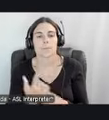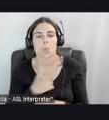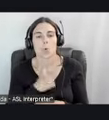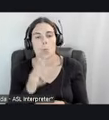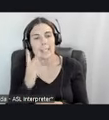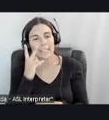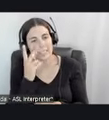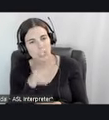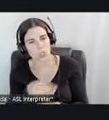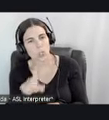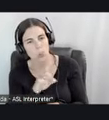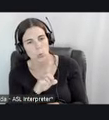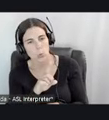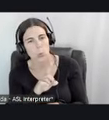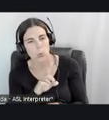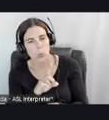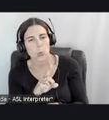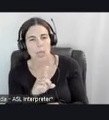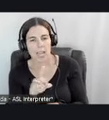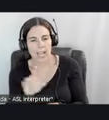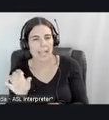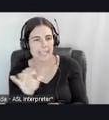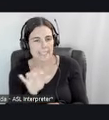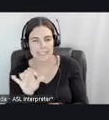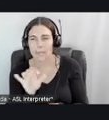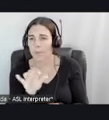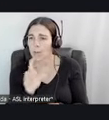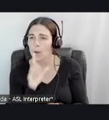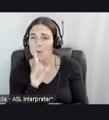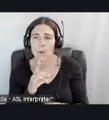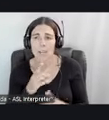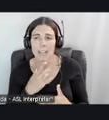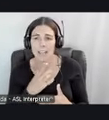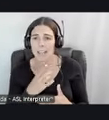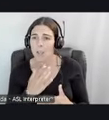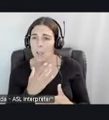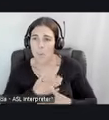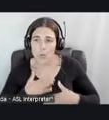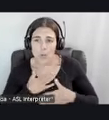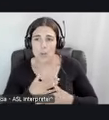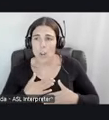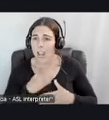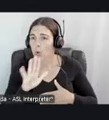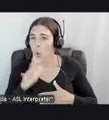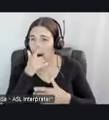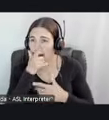uh similarly appreciated all the interest that we've experienced uh from many many local and